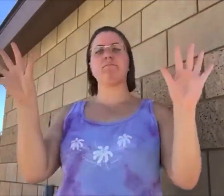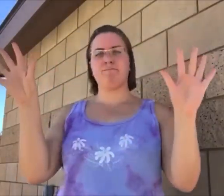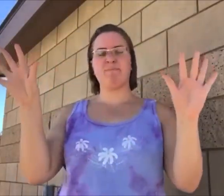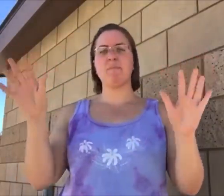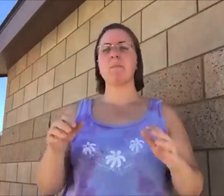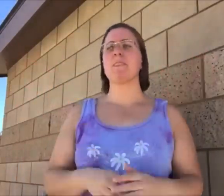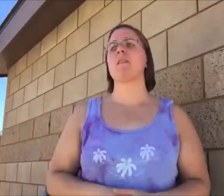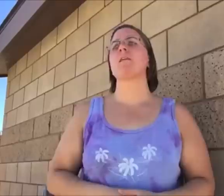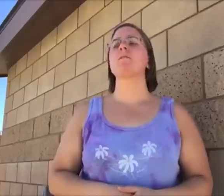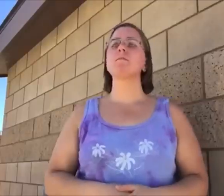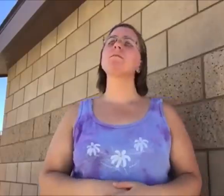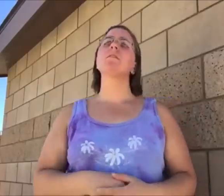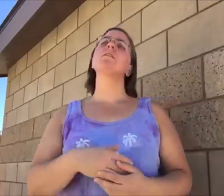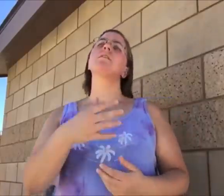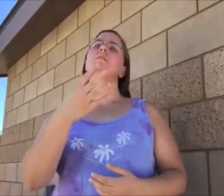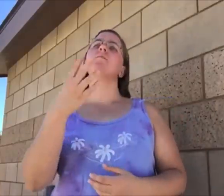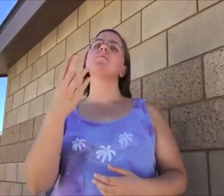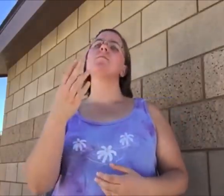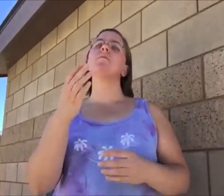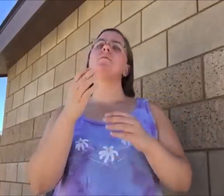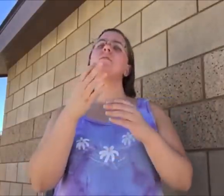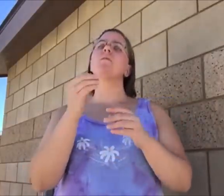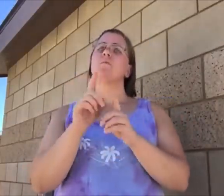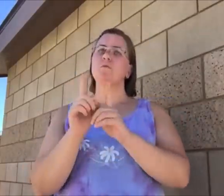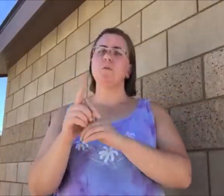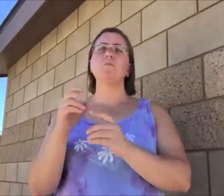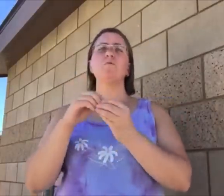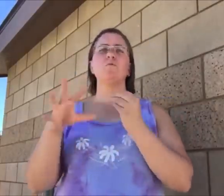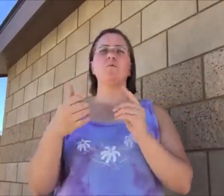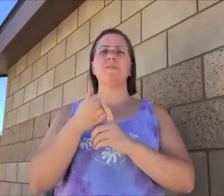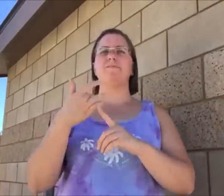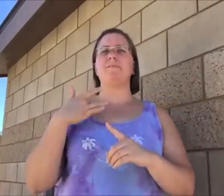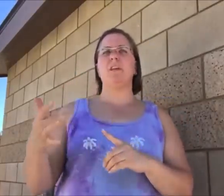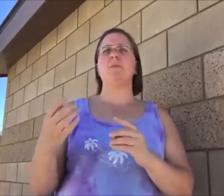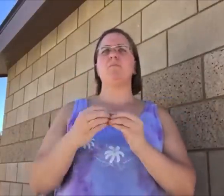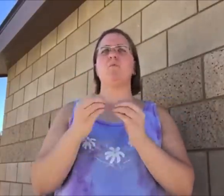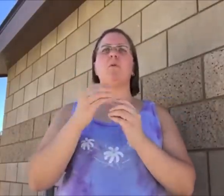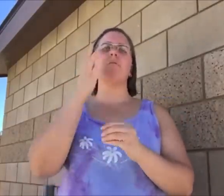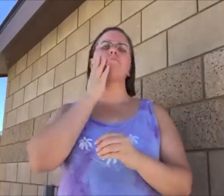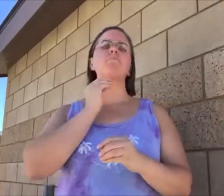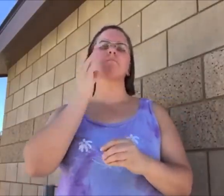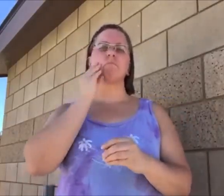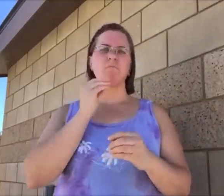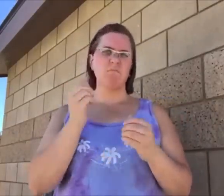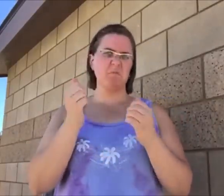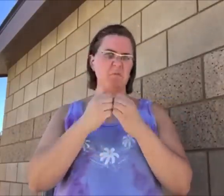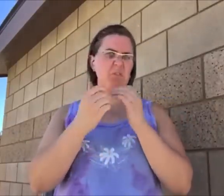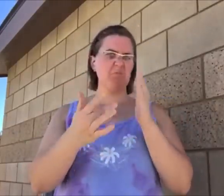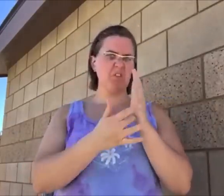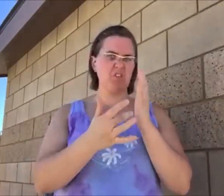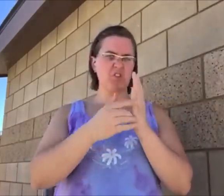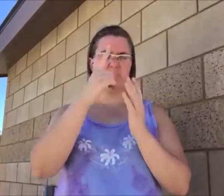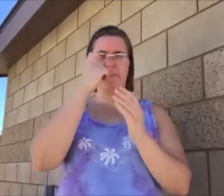may find inspiration for an appropriate sign choice. Another thing to consider is that the student, not the interpreter, is likely to have a leg up with understanding new concepts